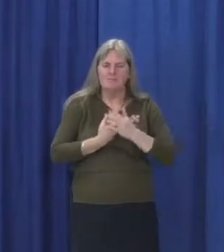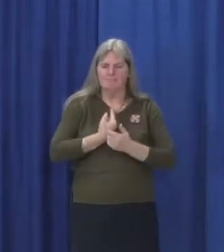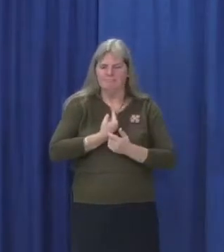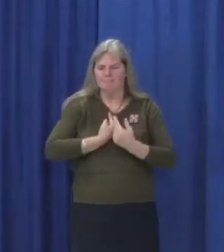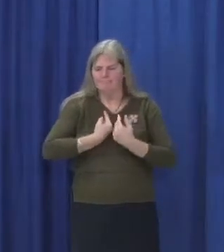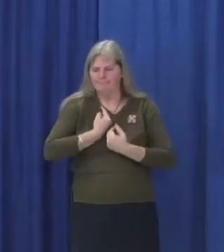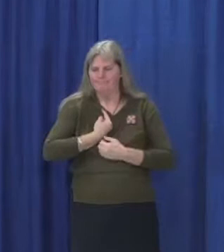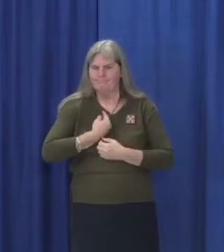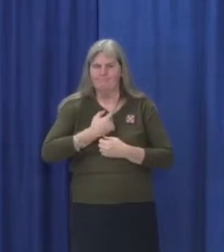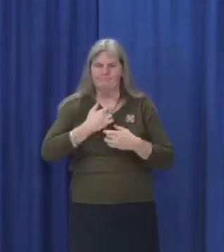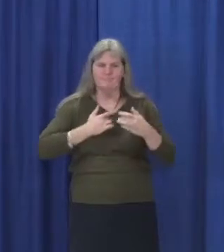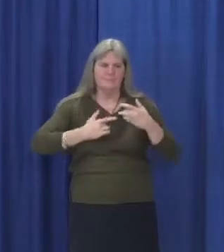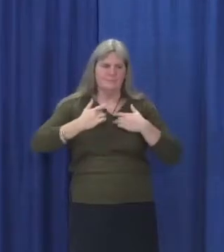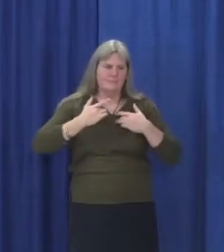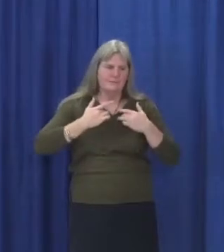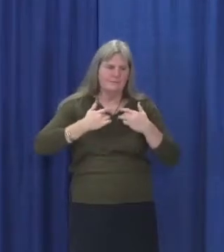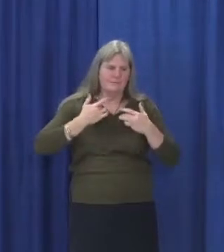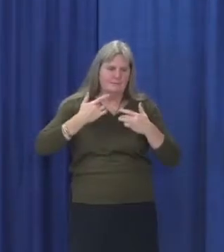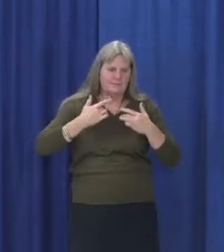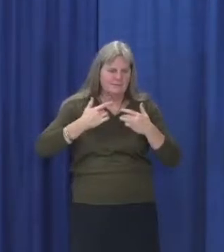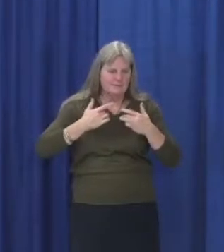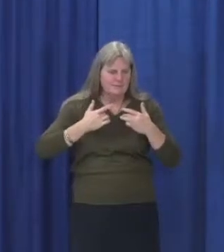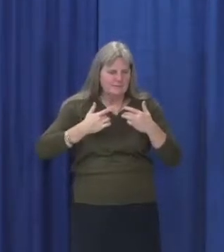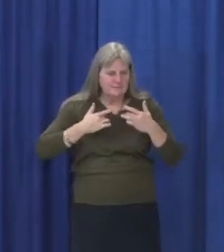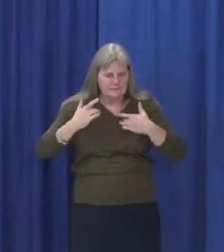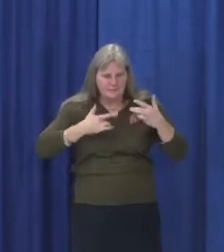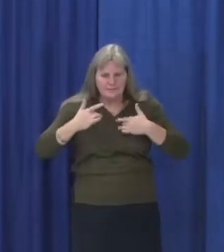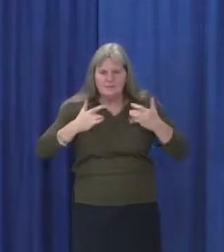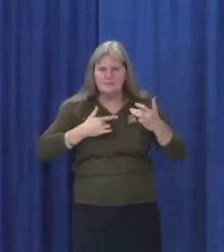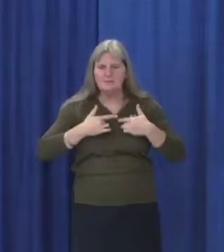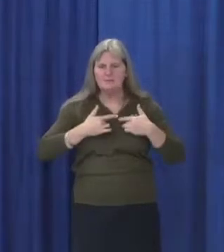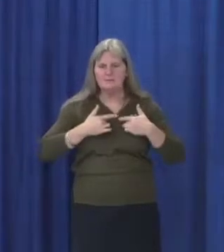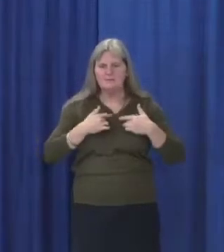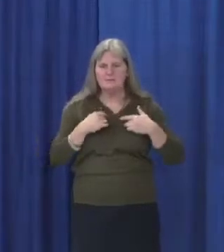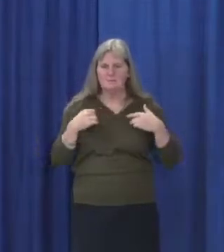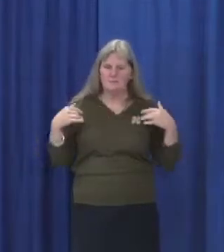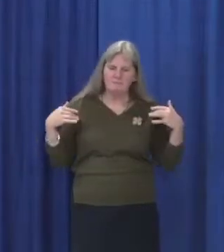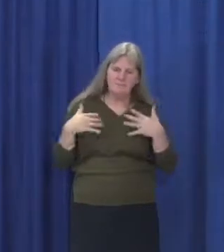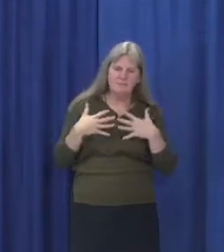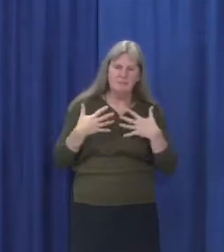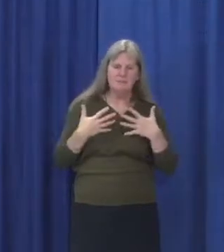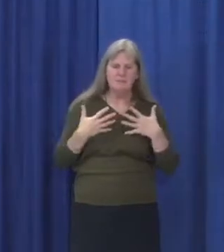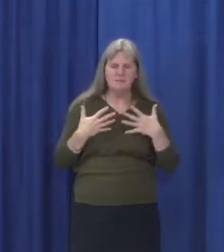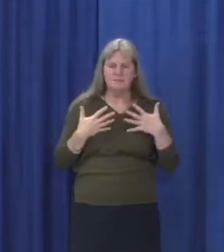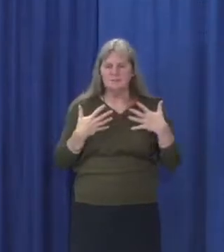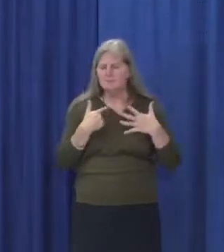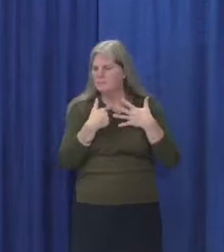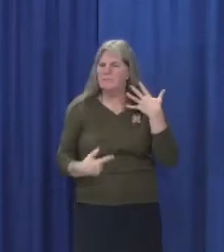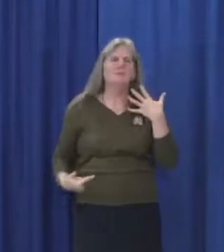concern, stress, fear. No different under these